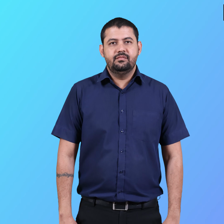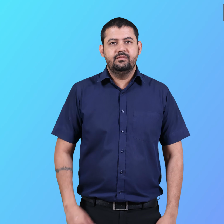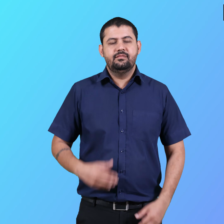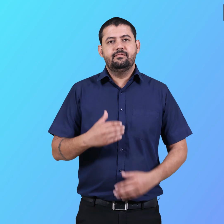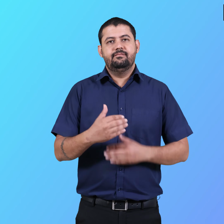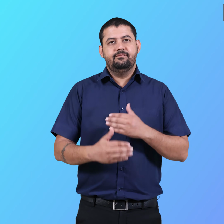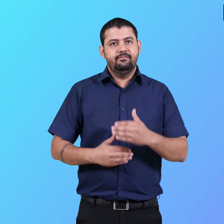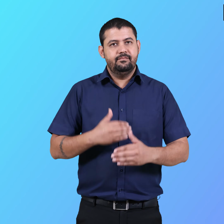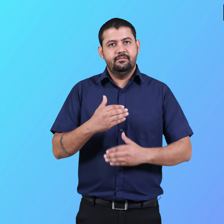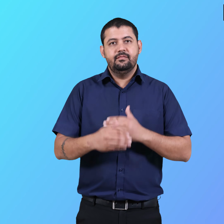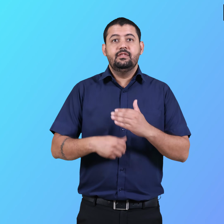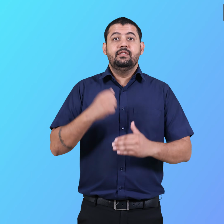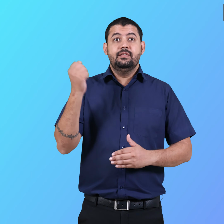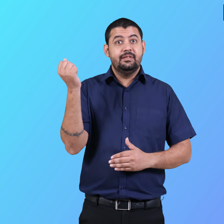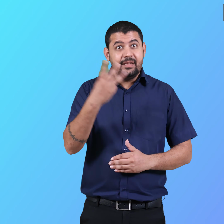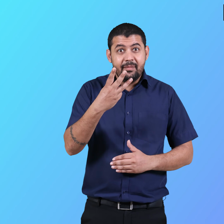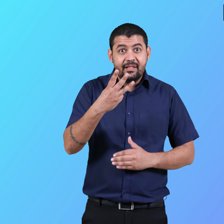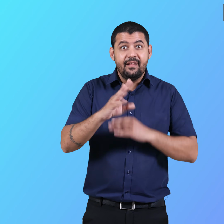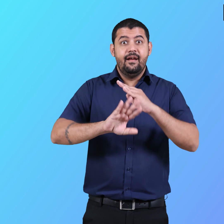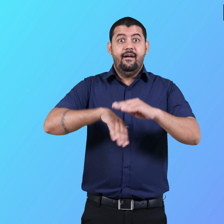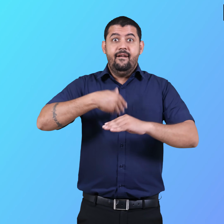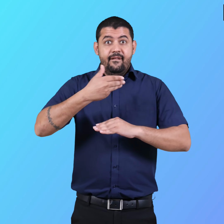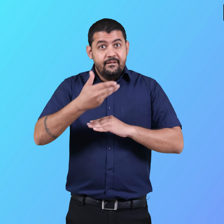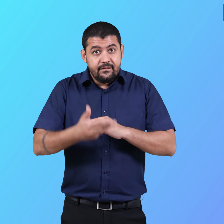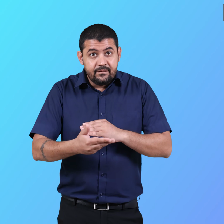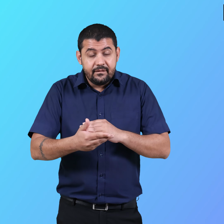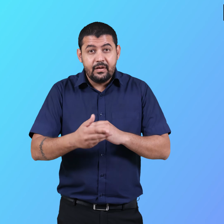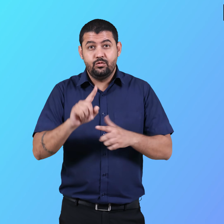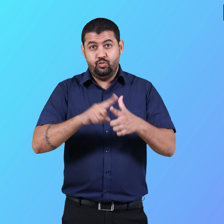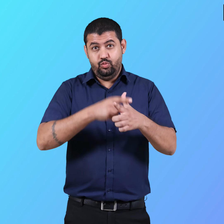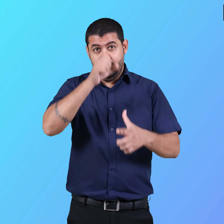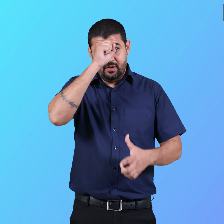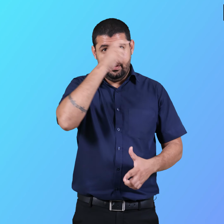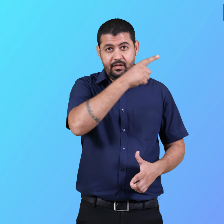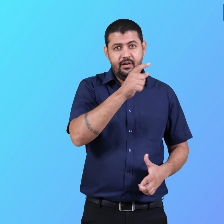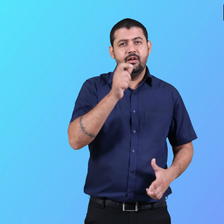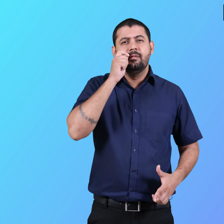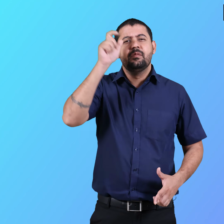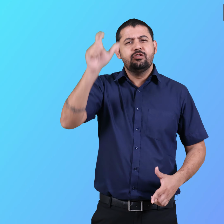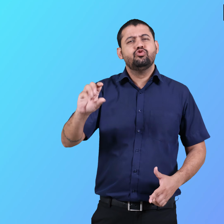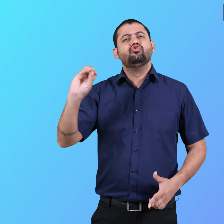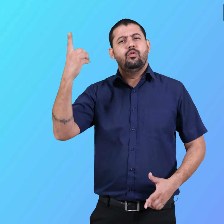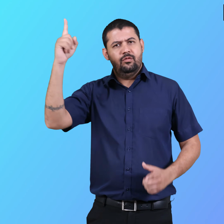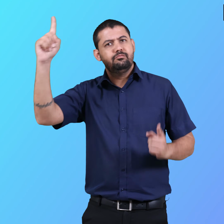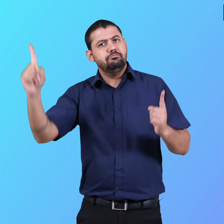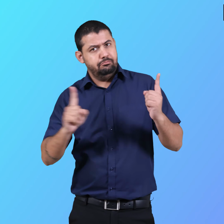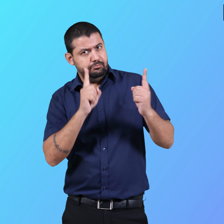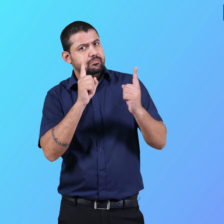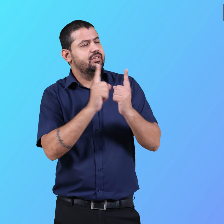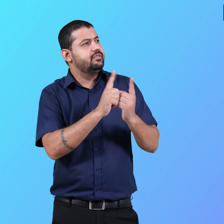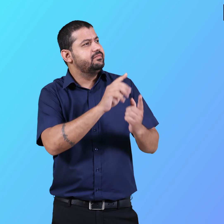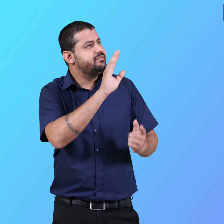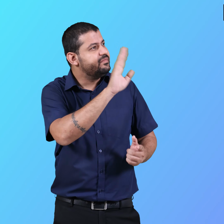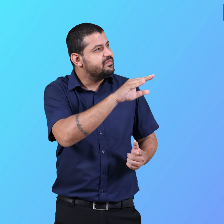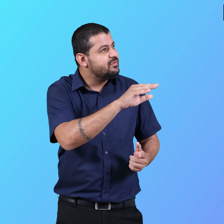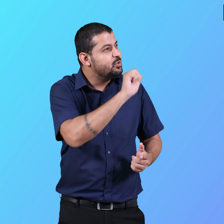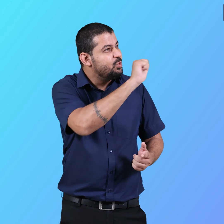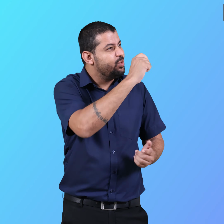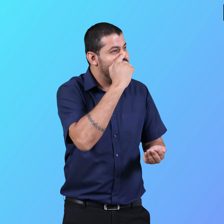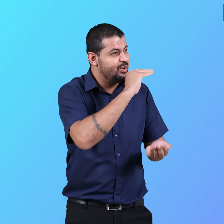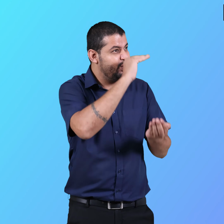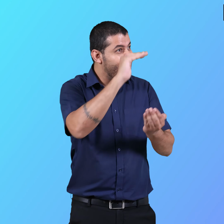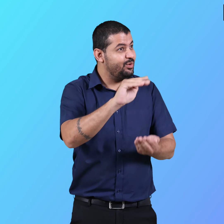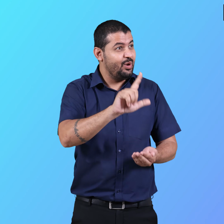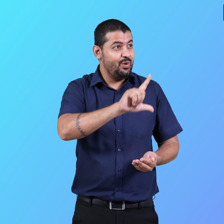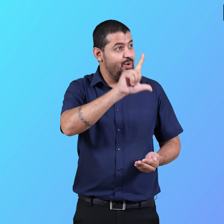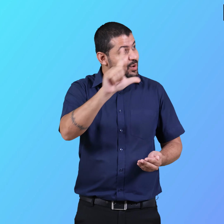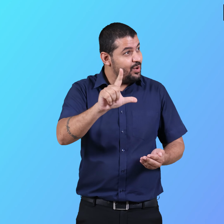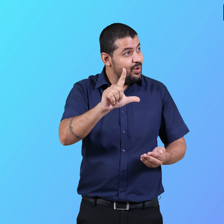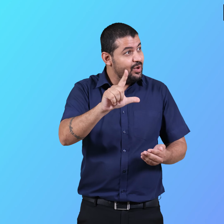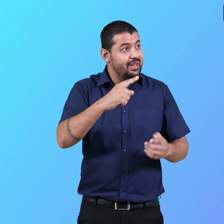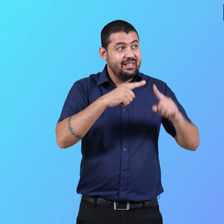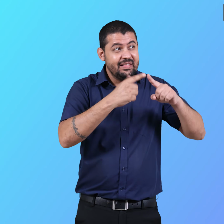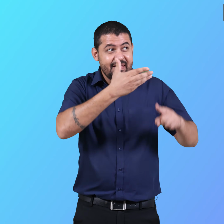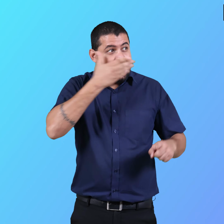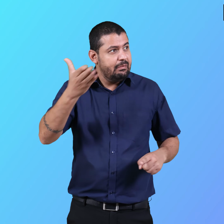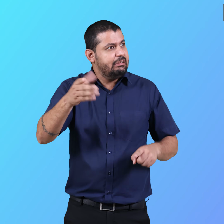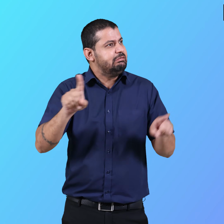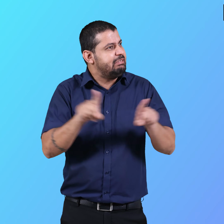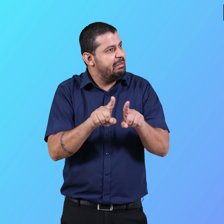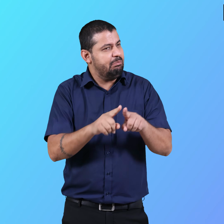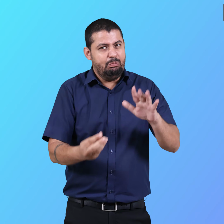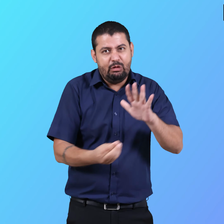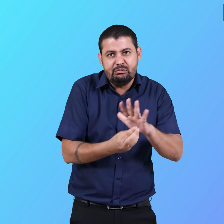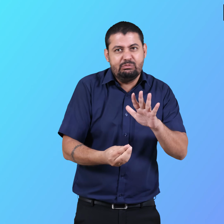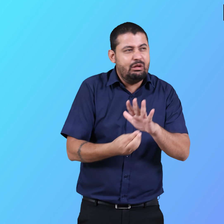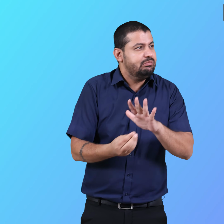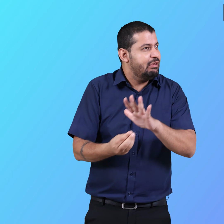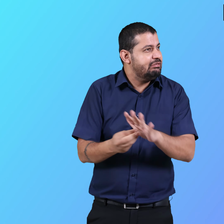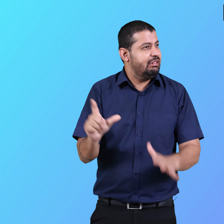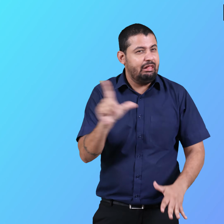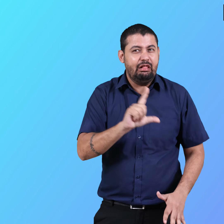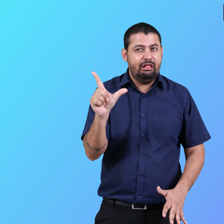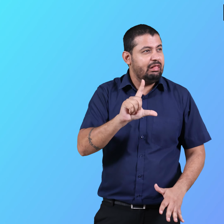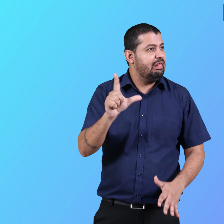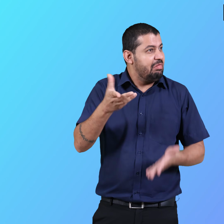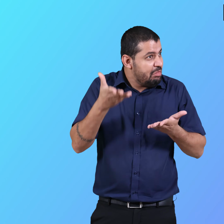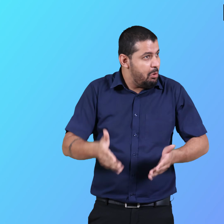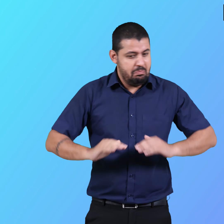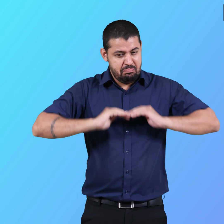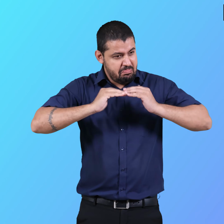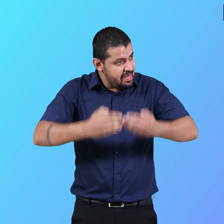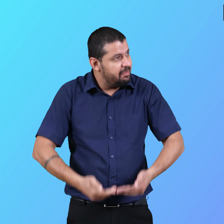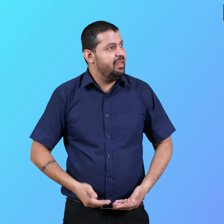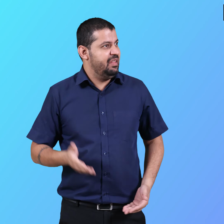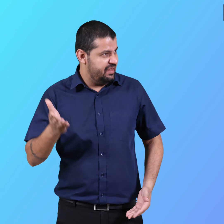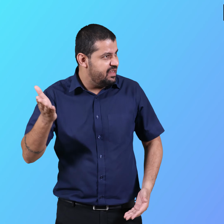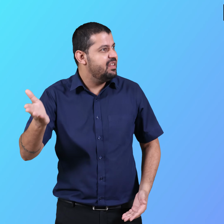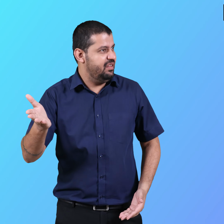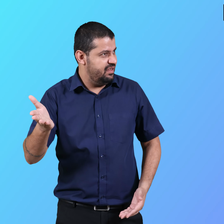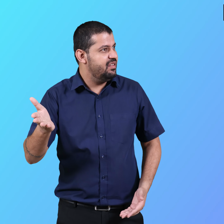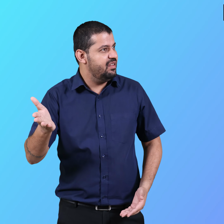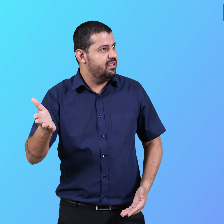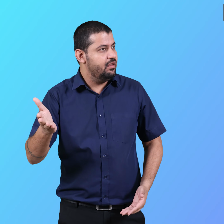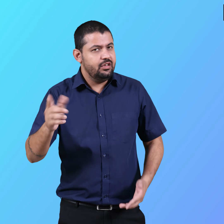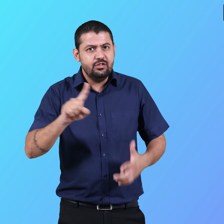About three months later, some one told Judah, “Your daughter-in-law Tamar is guilty of sinning like a prostitute, and now she is pregnant.”